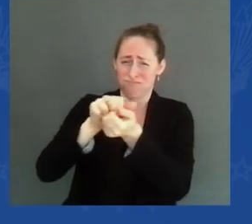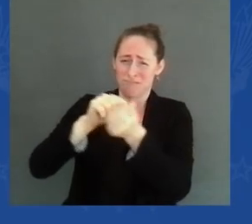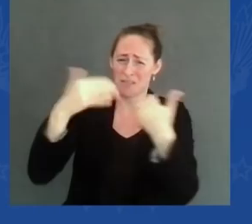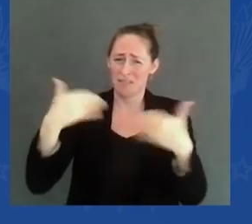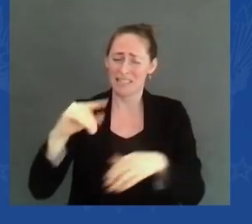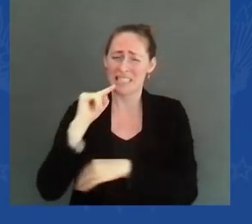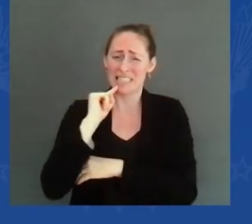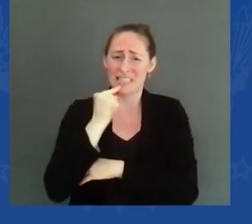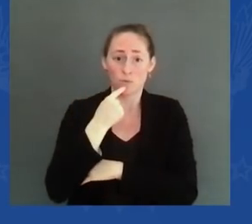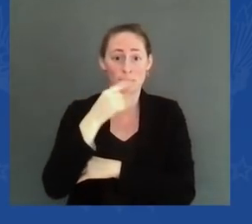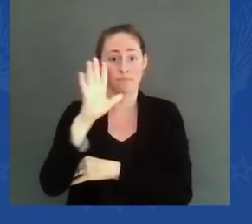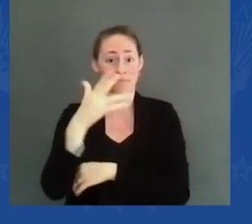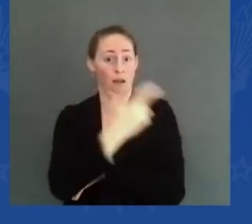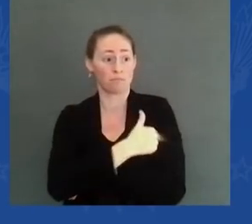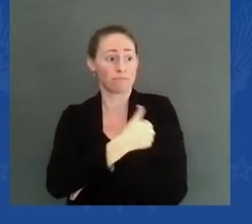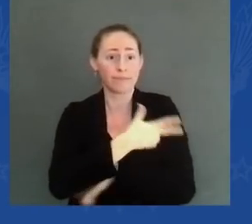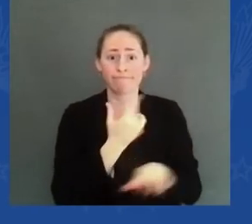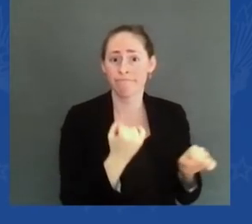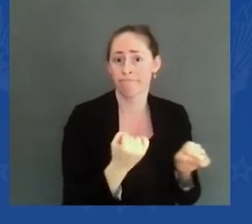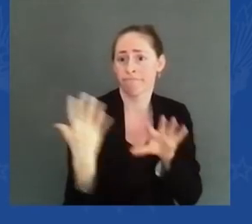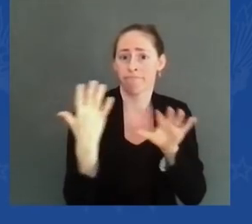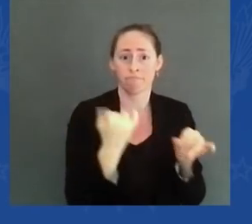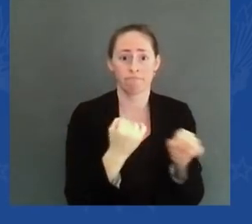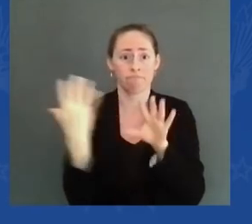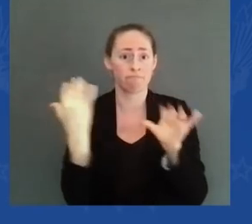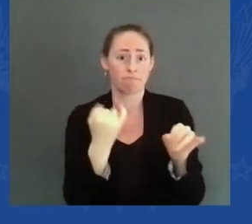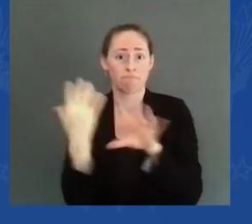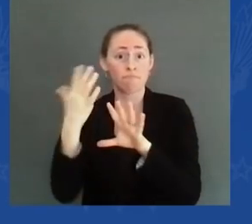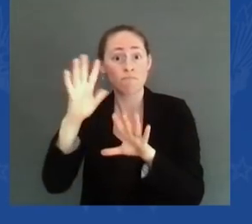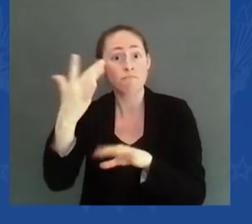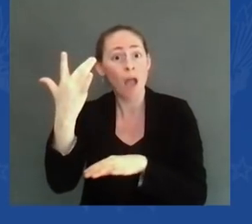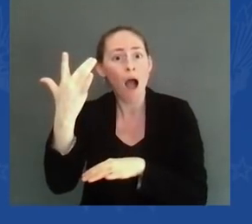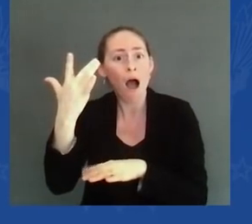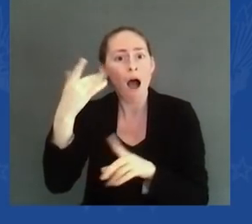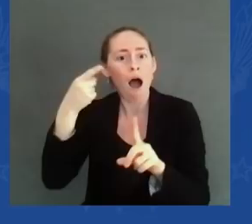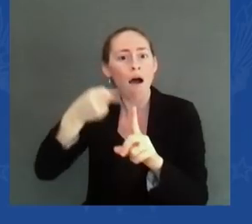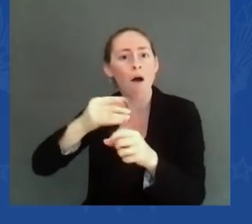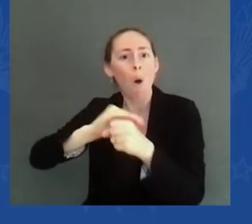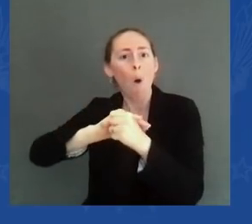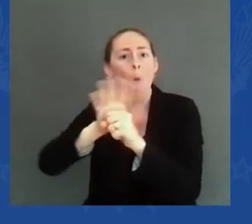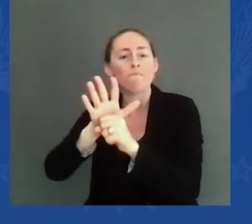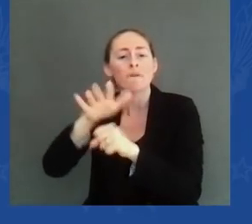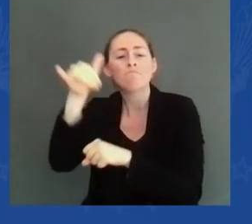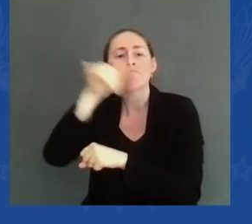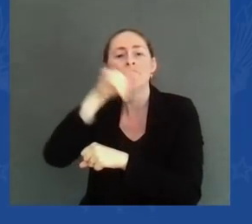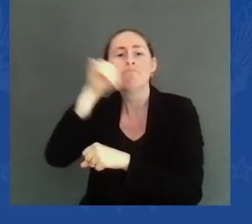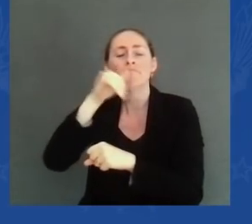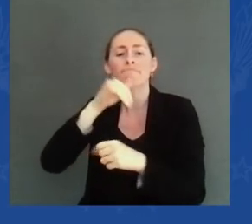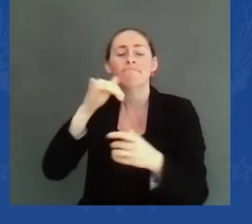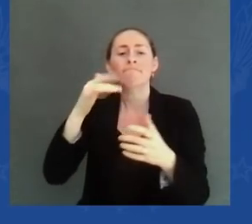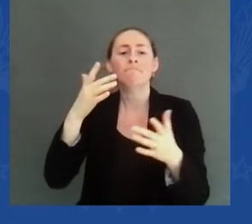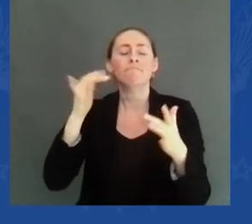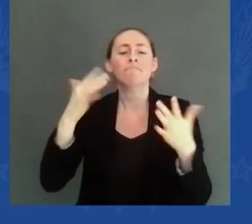So my friends, were not abandoning you. We're here for you and we'll continue to be here when you need us.